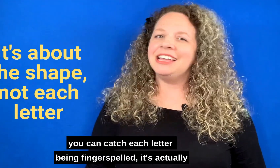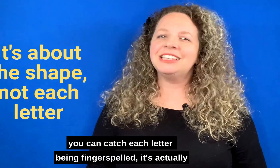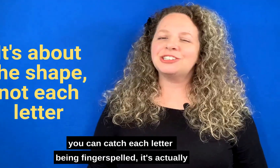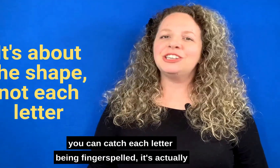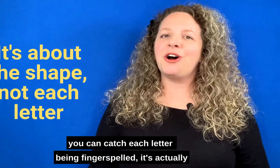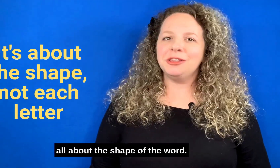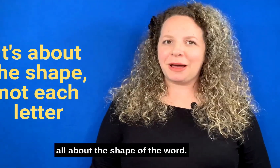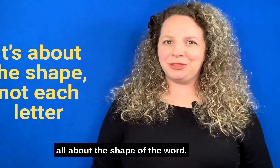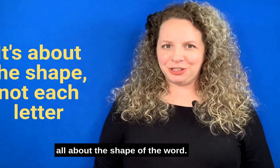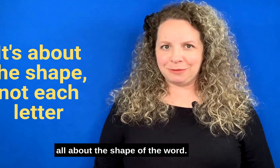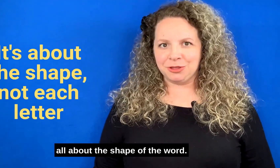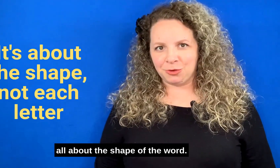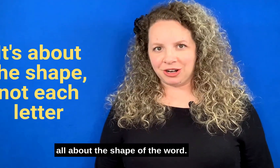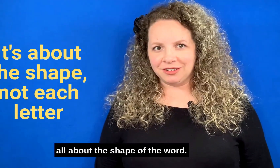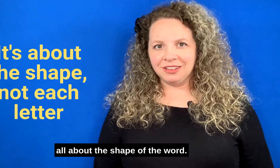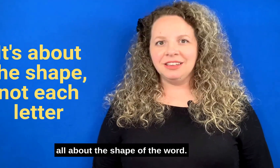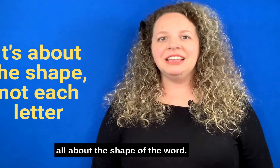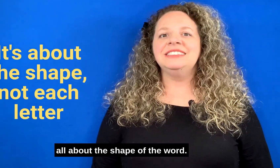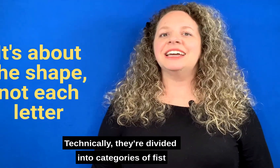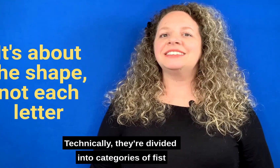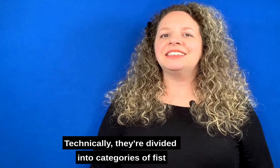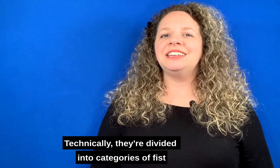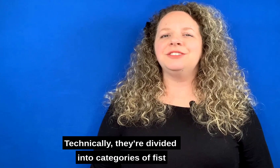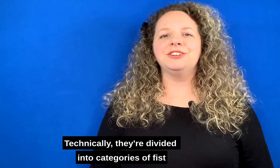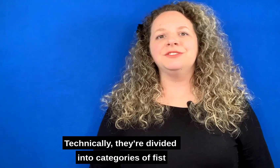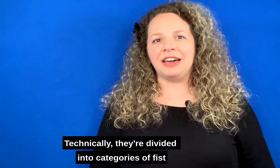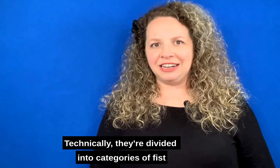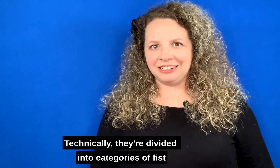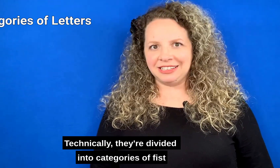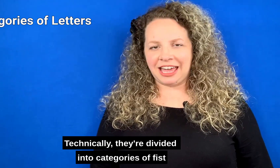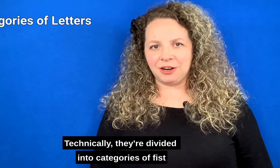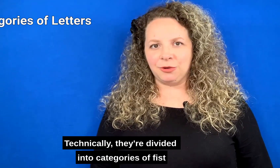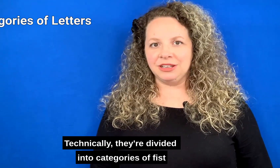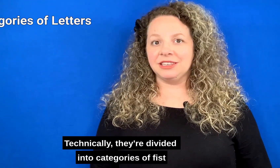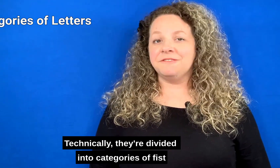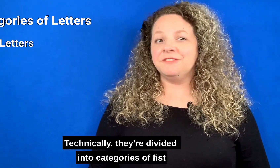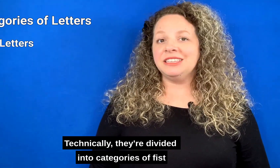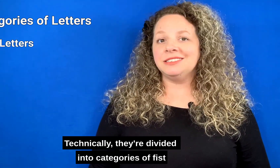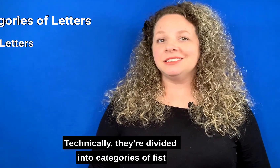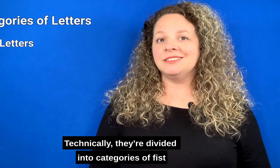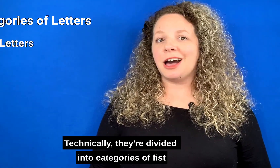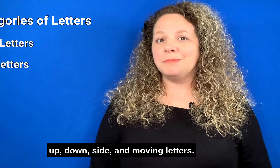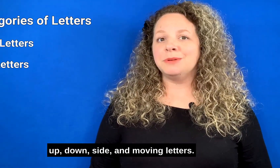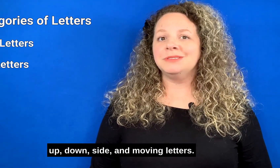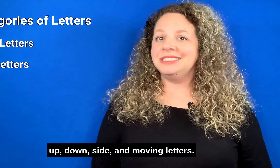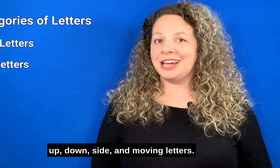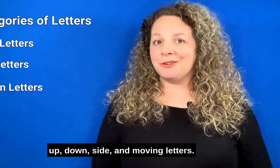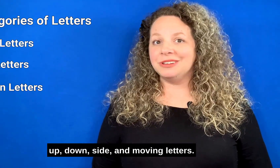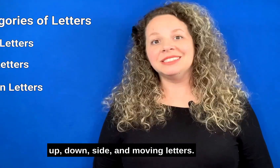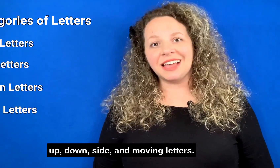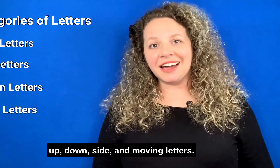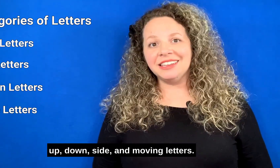it’s actually all about the shape of the word. Technically, letters are divided into categories: Fist, Up, Down, Side,